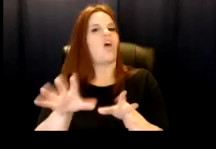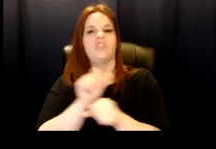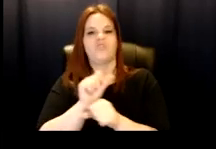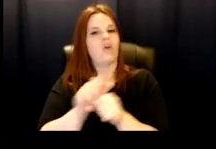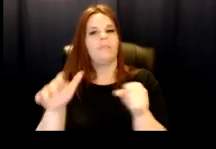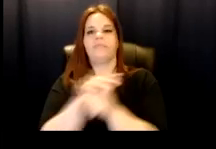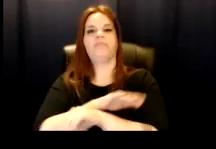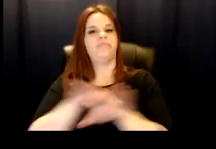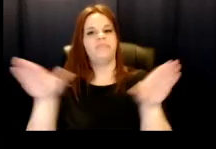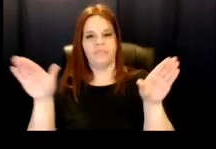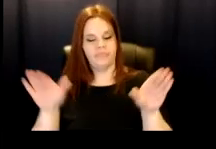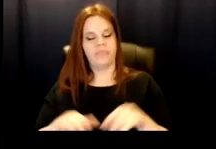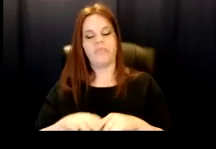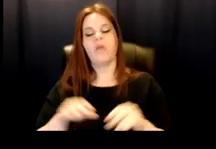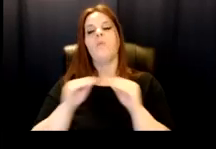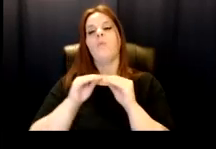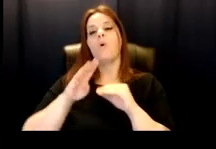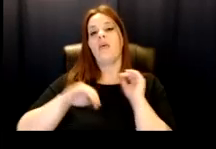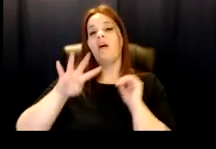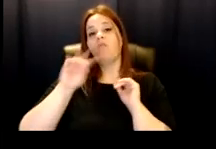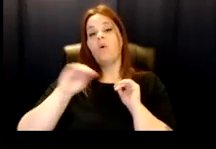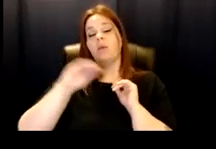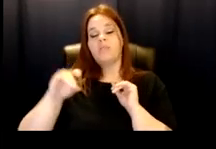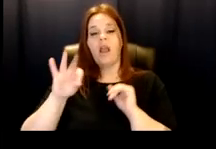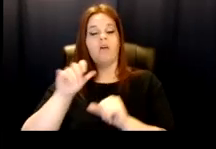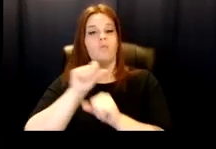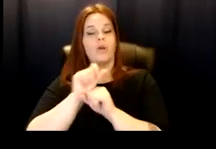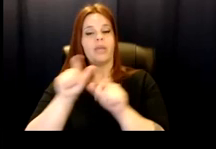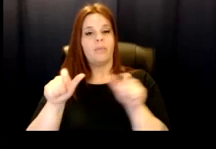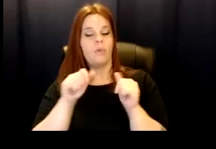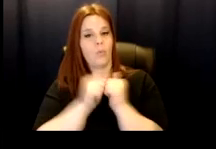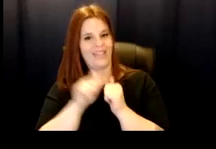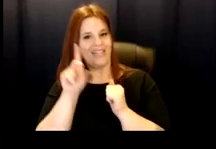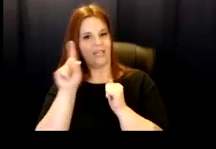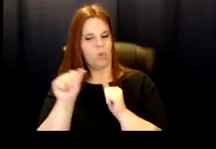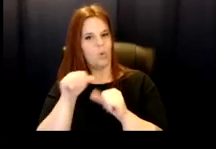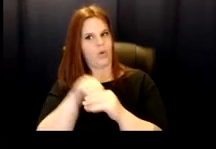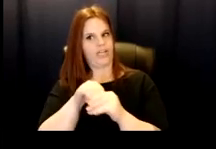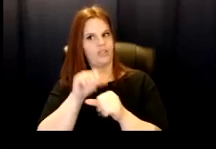More than 40% of working people with disabilities were in jobs with, quote, limited telework